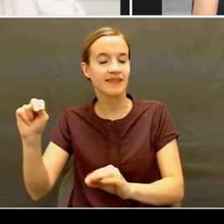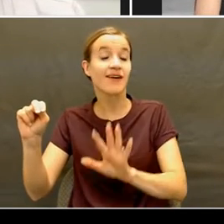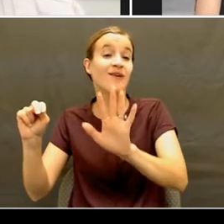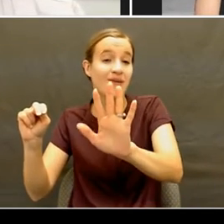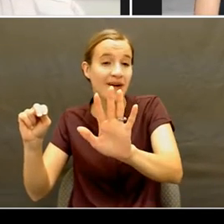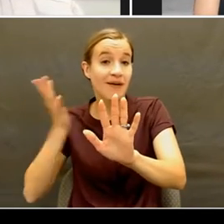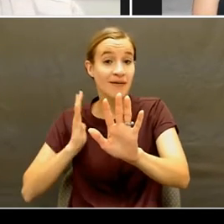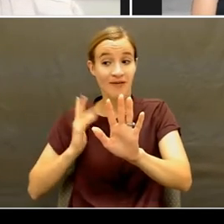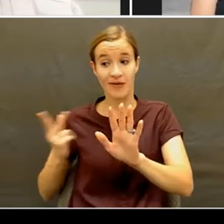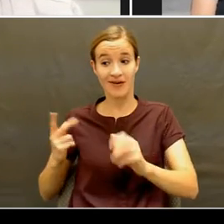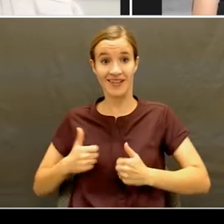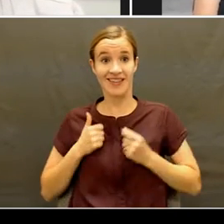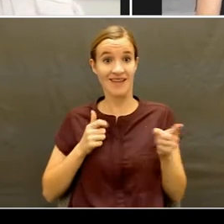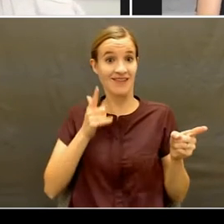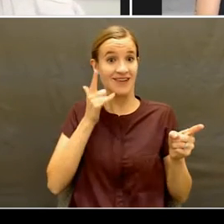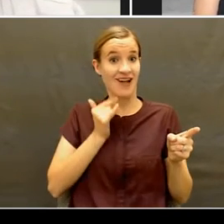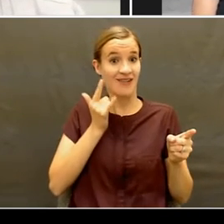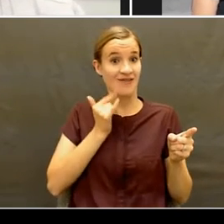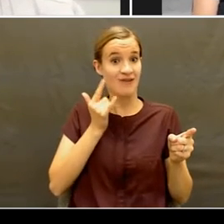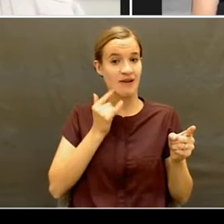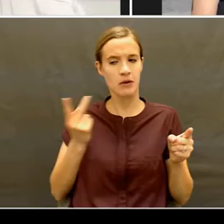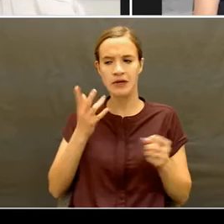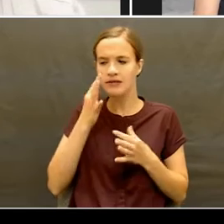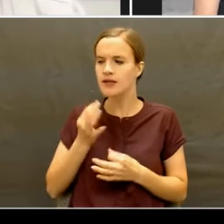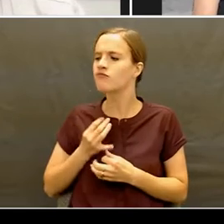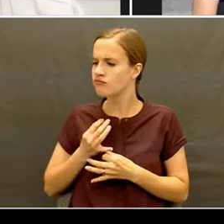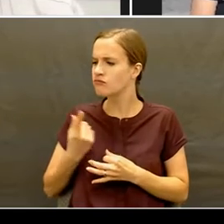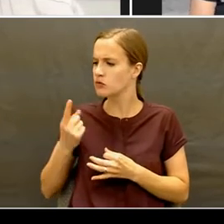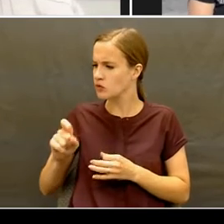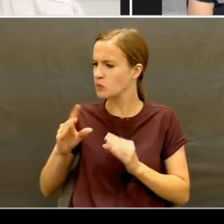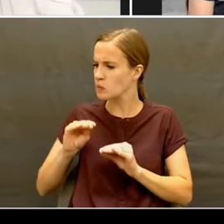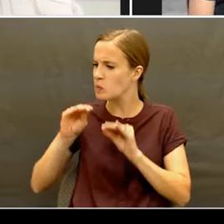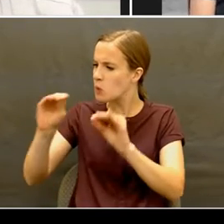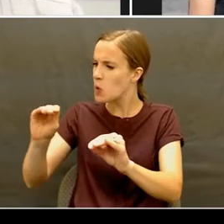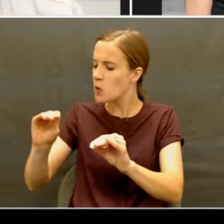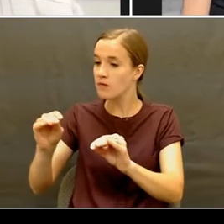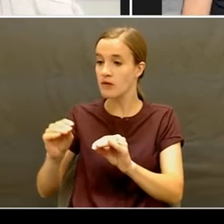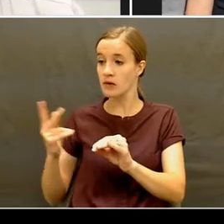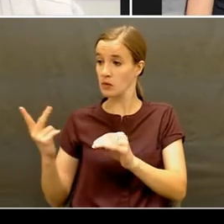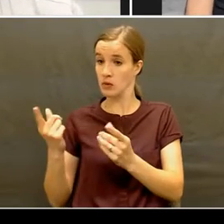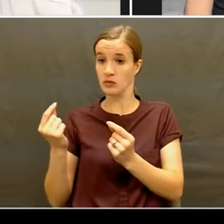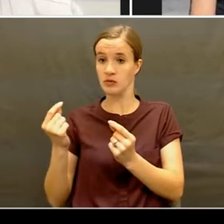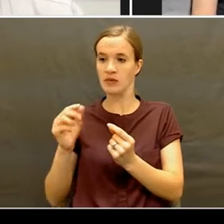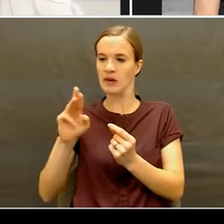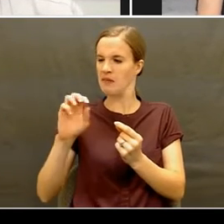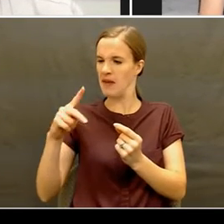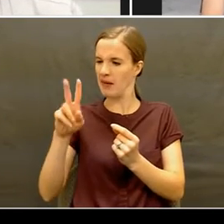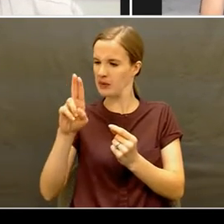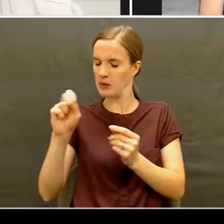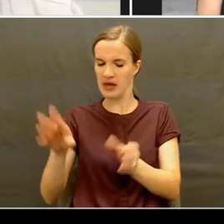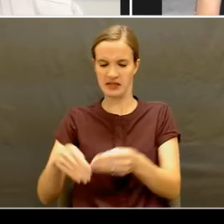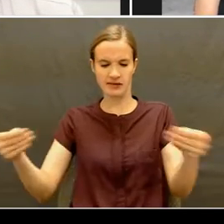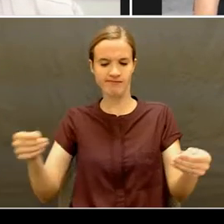services for people with disabilities, and Tennessee was one of the worst and still is pretty